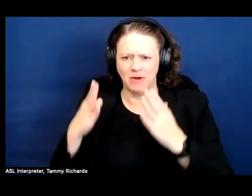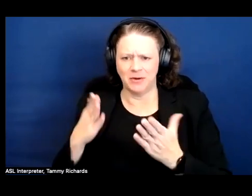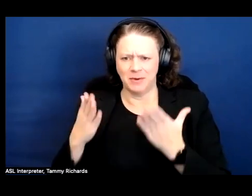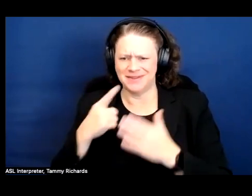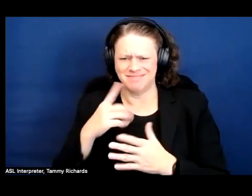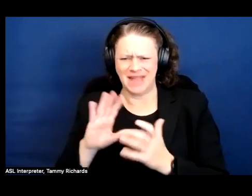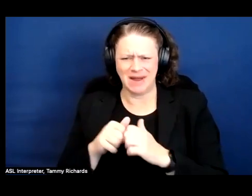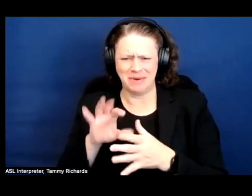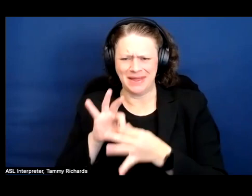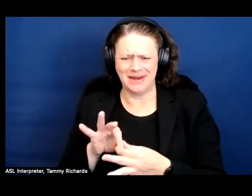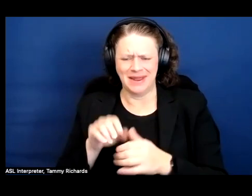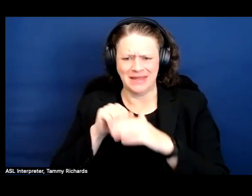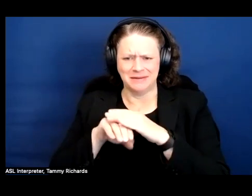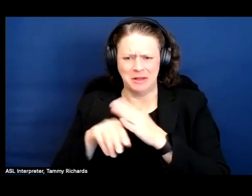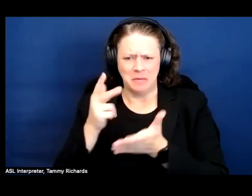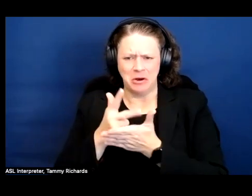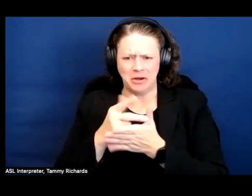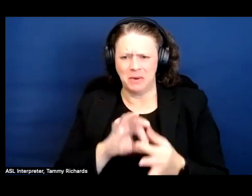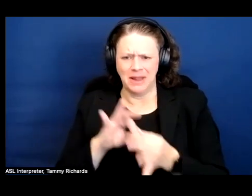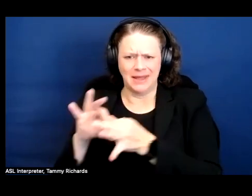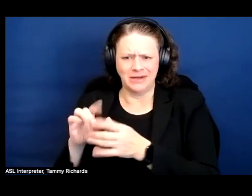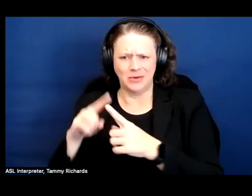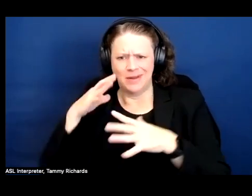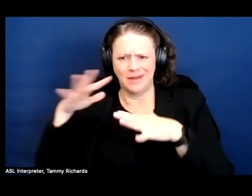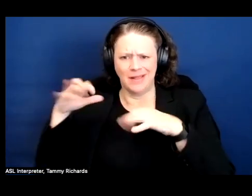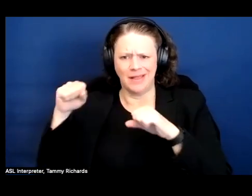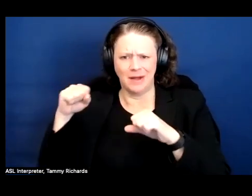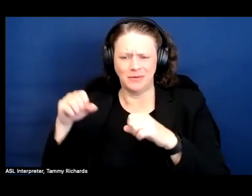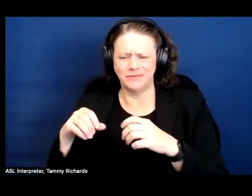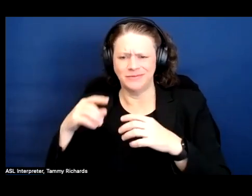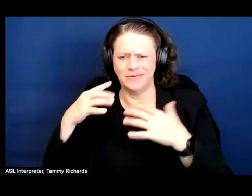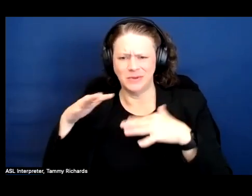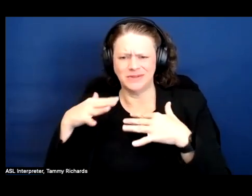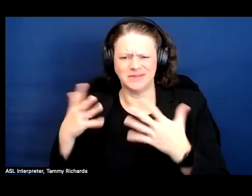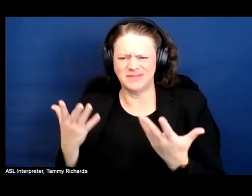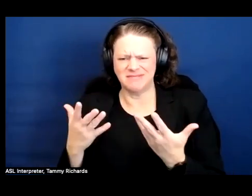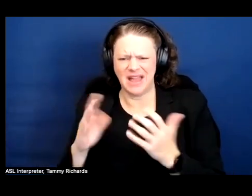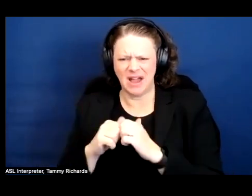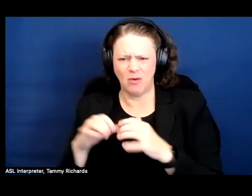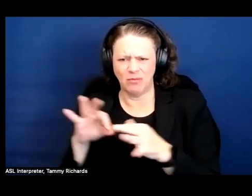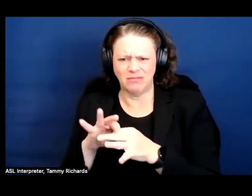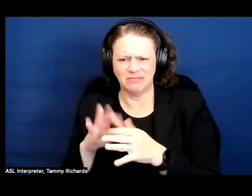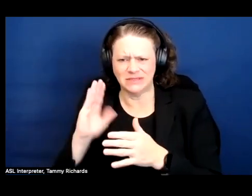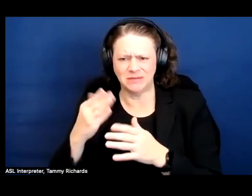So just keep that in mind when doing your advocacy. And there is a,